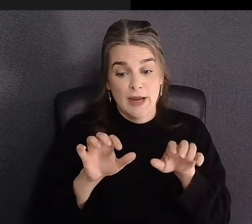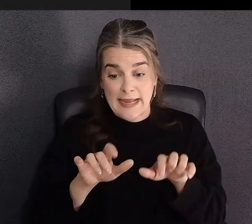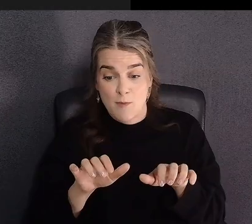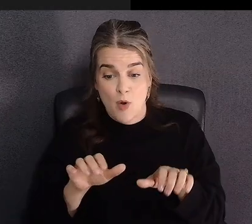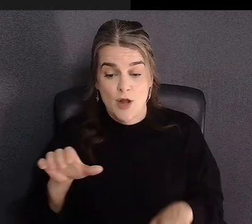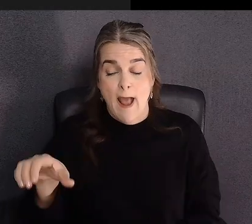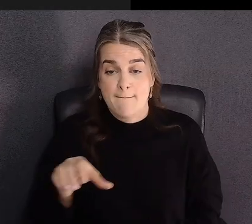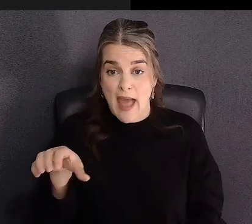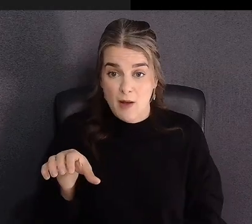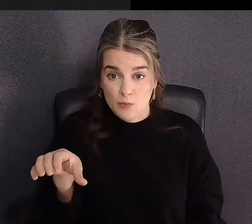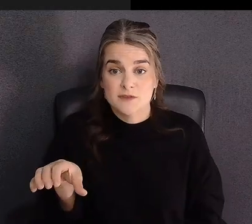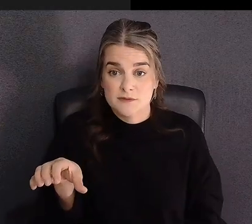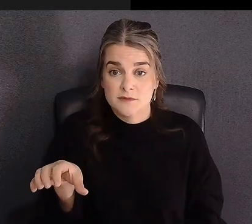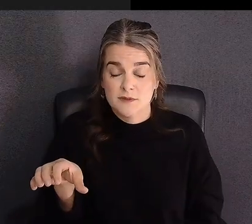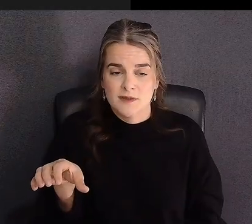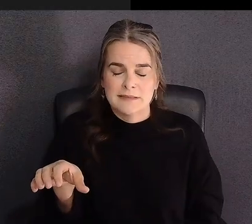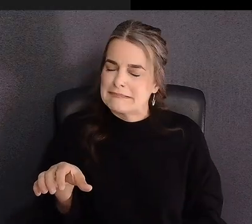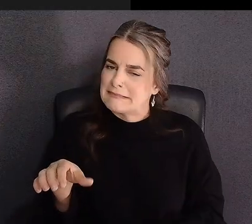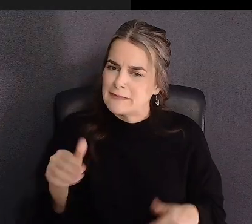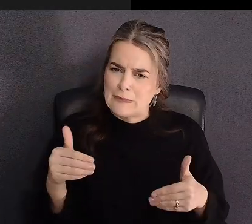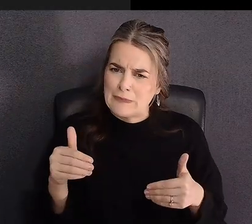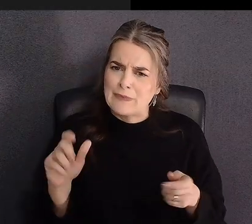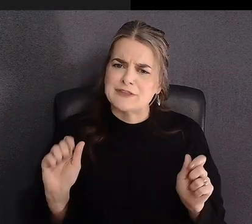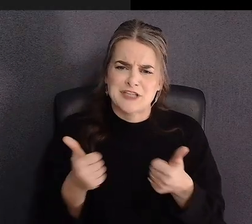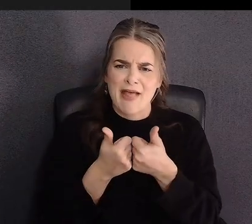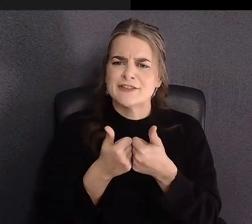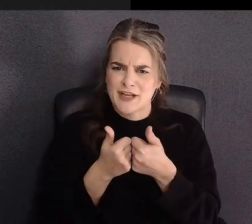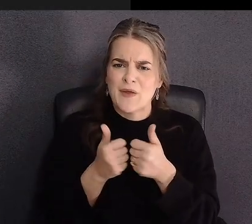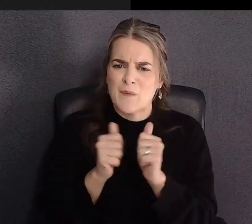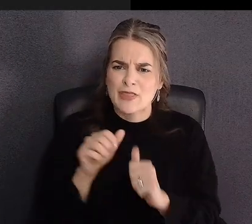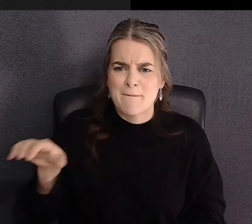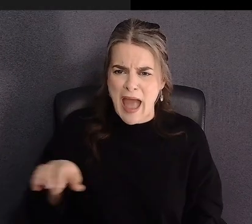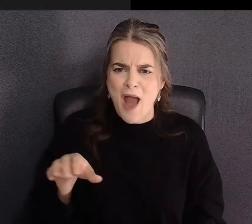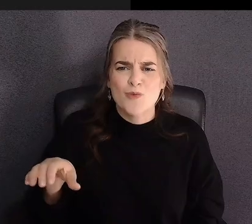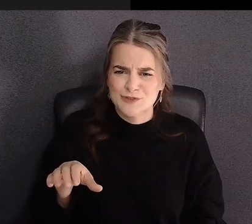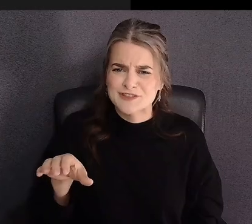It is a little challenging sometimes using the mouse.